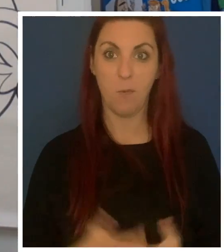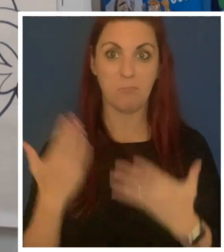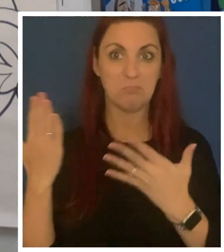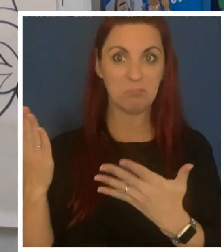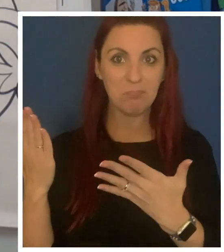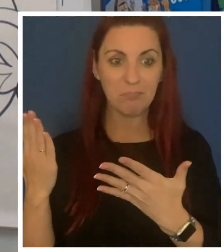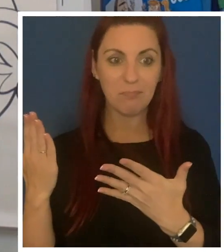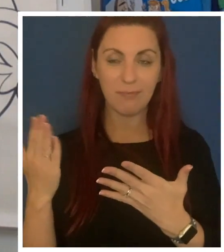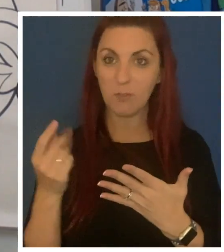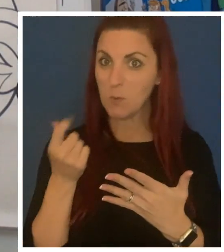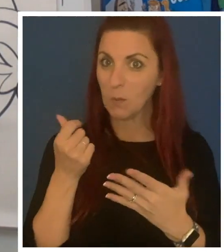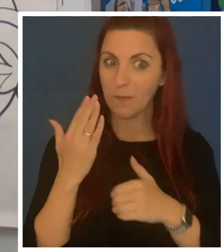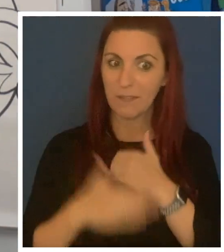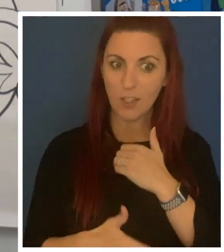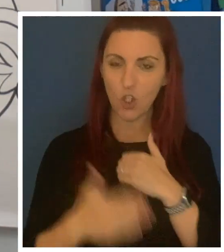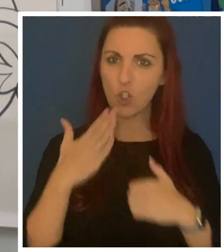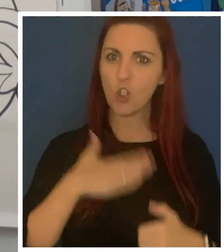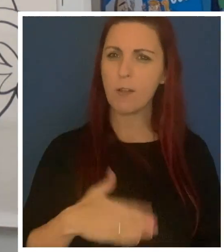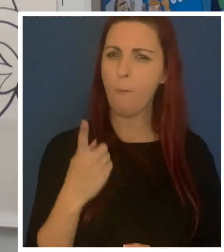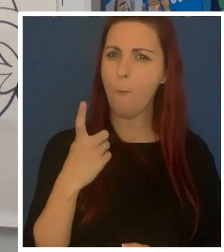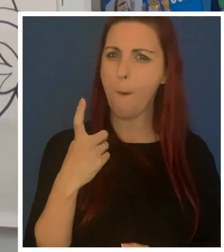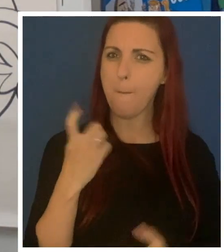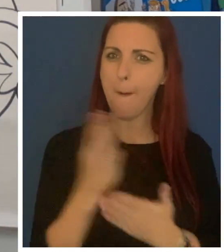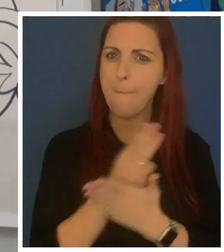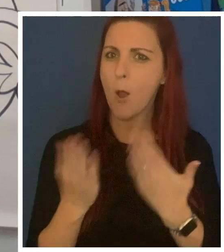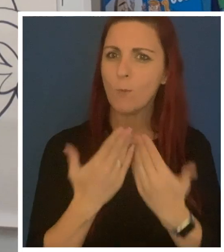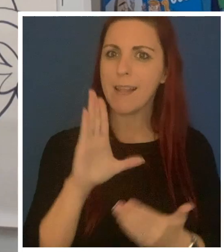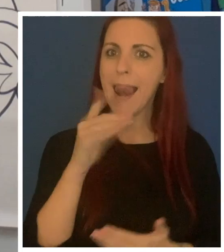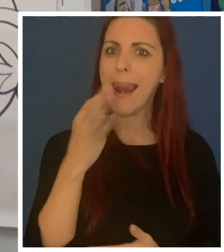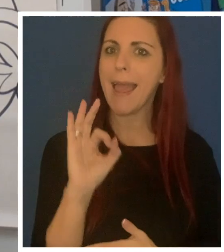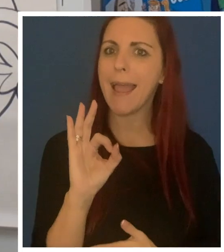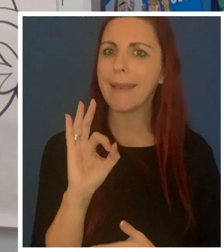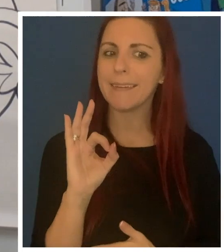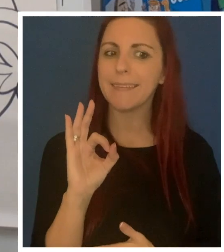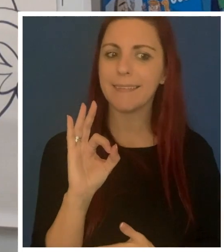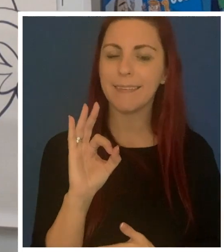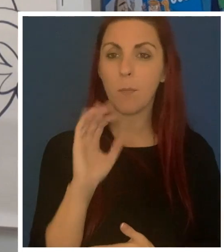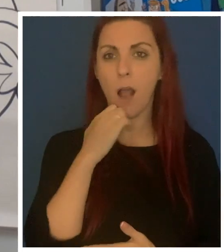So we're nearly done, we just have his legs to do, because poor old Guzzler,